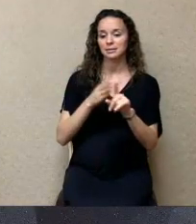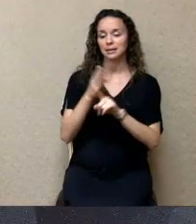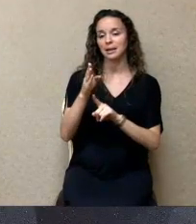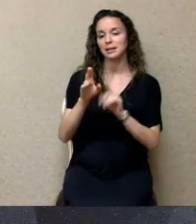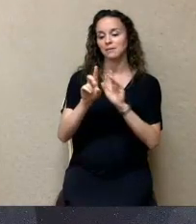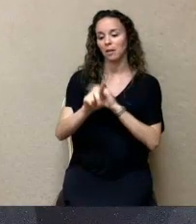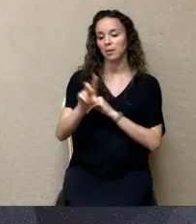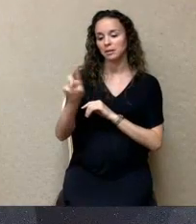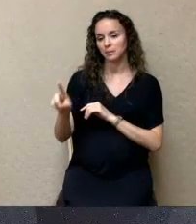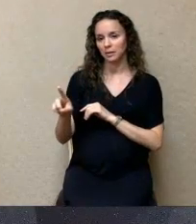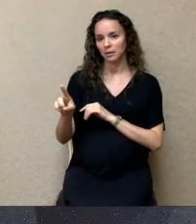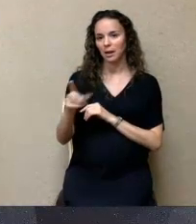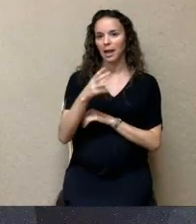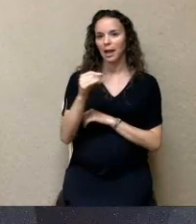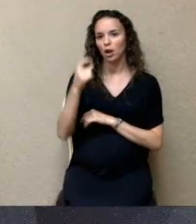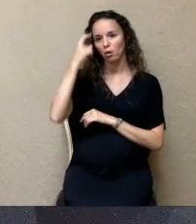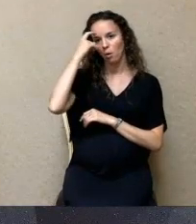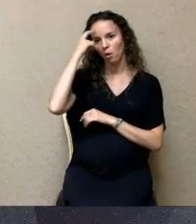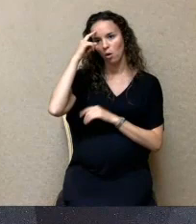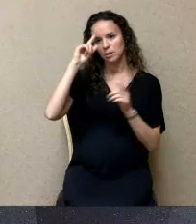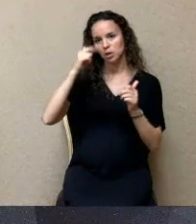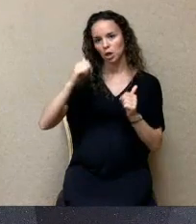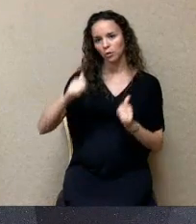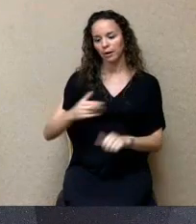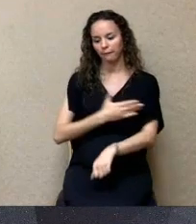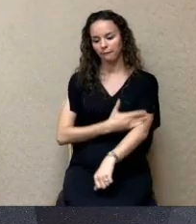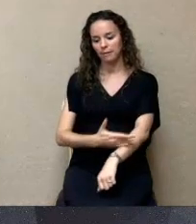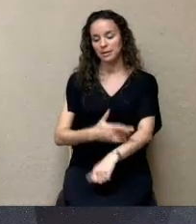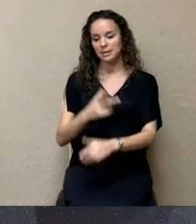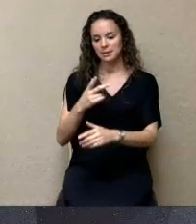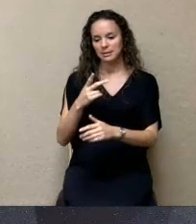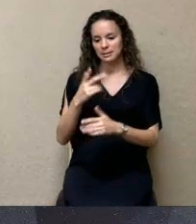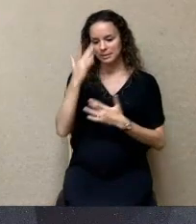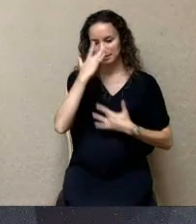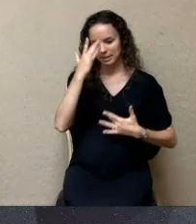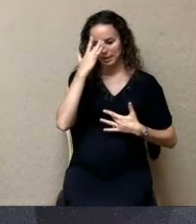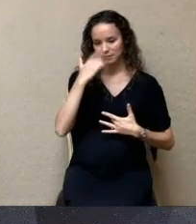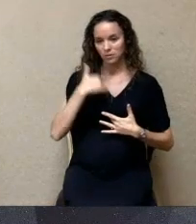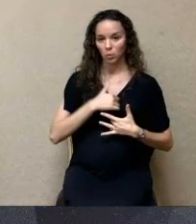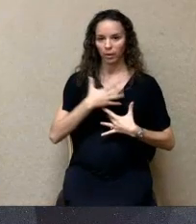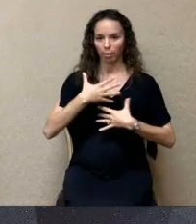Neuro-degenerative Diseases, which is a mouthful, so we just call it UCEDD.